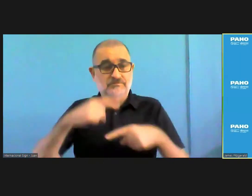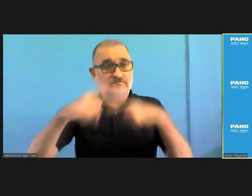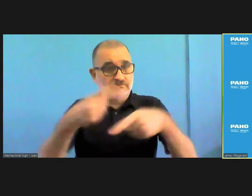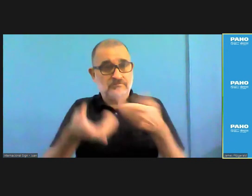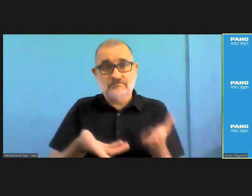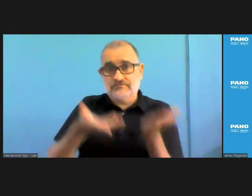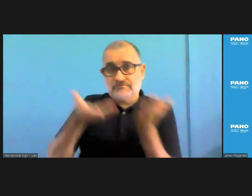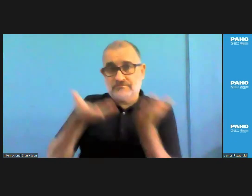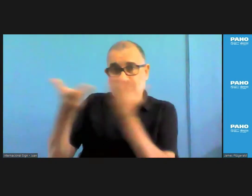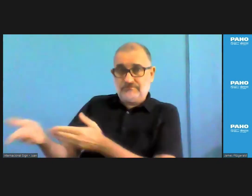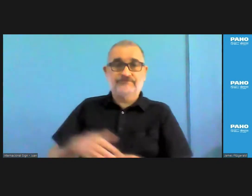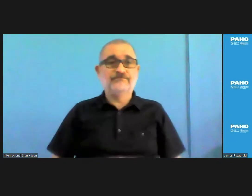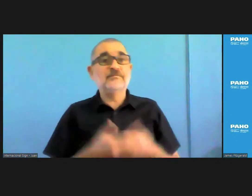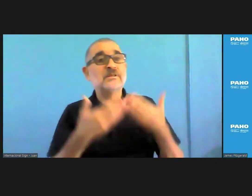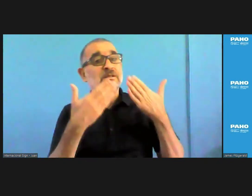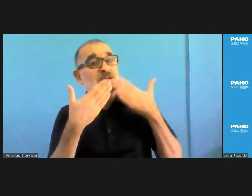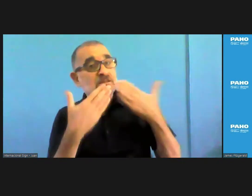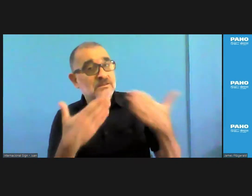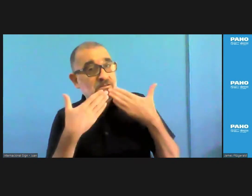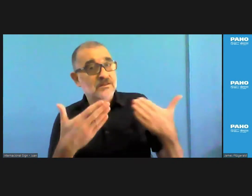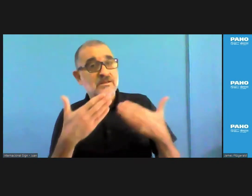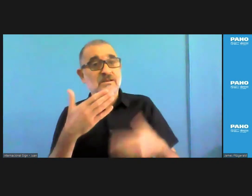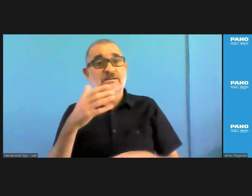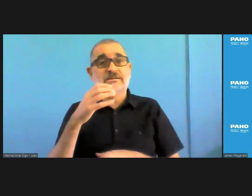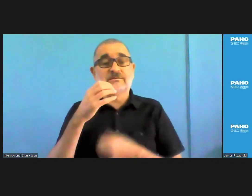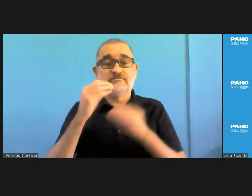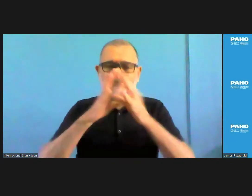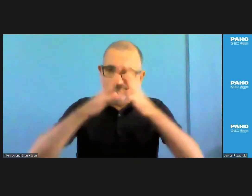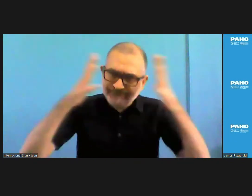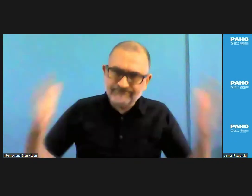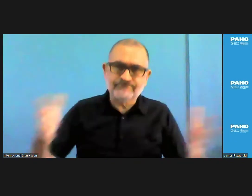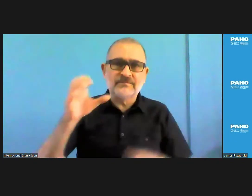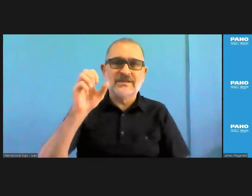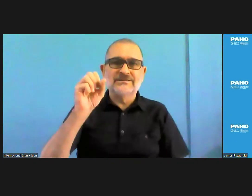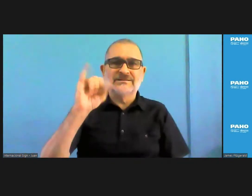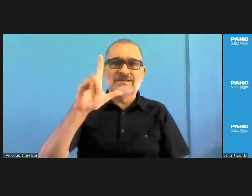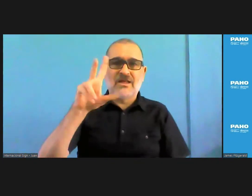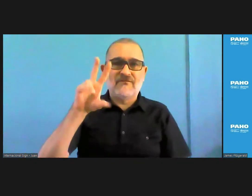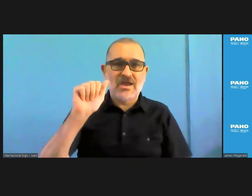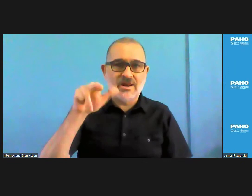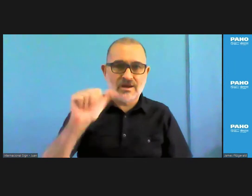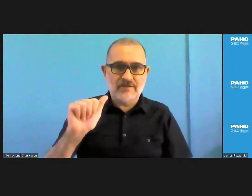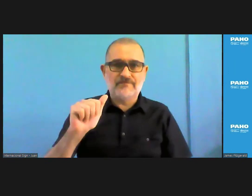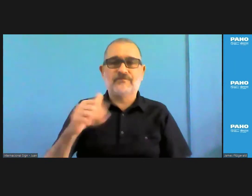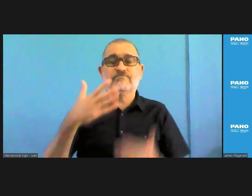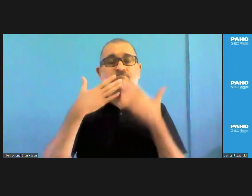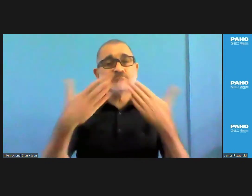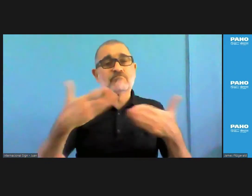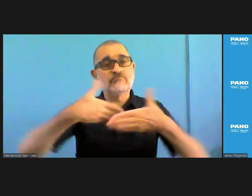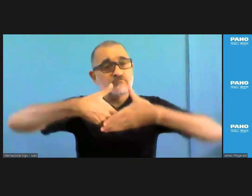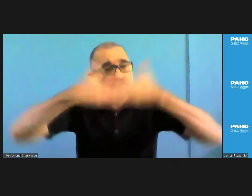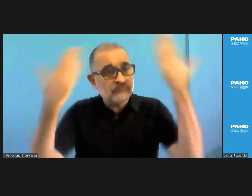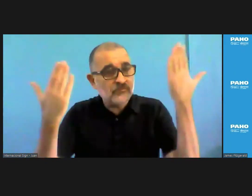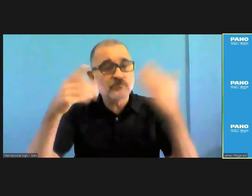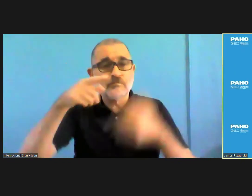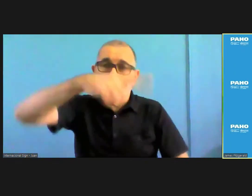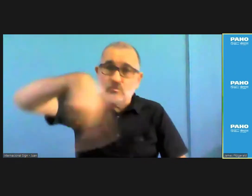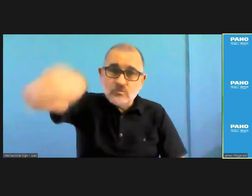You're on mute, James. Never mind. Yeah. All good.